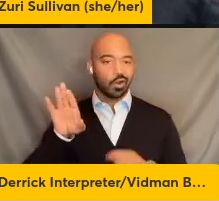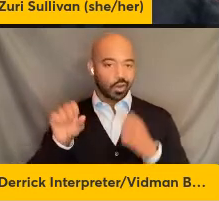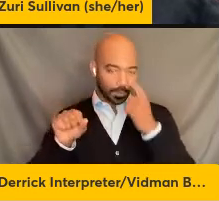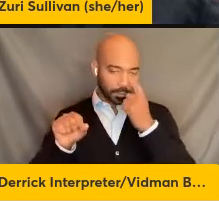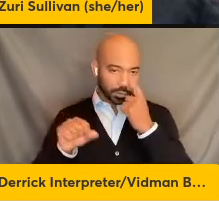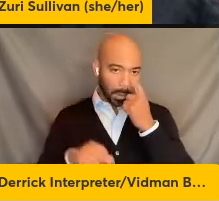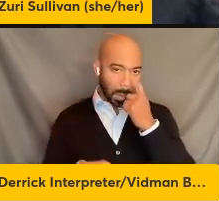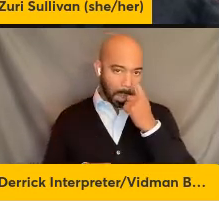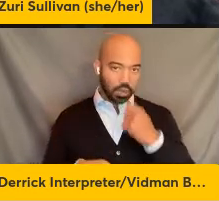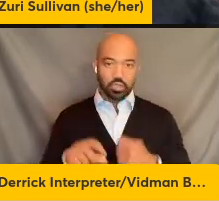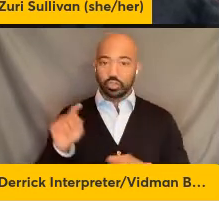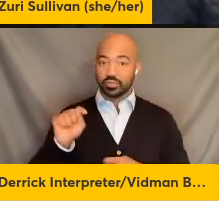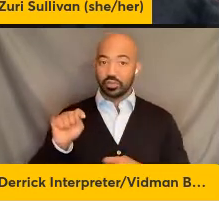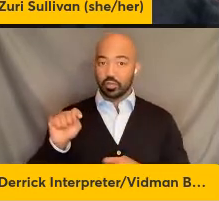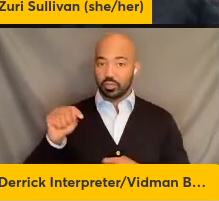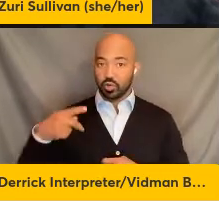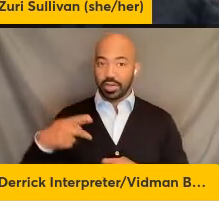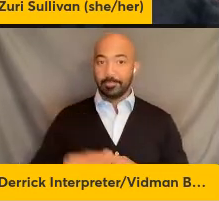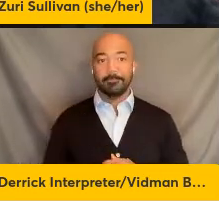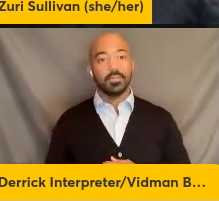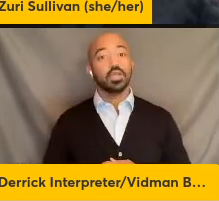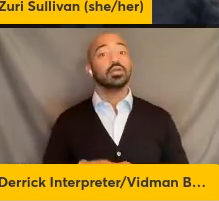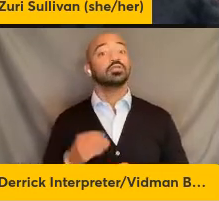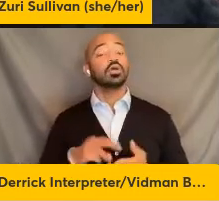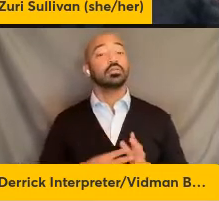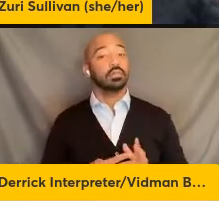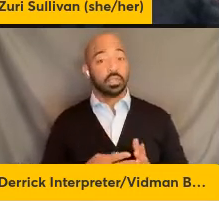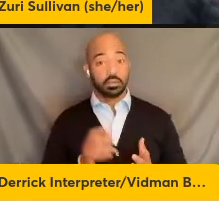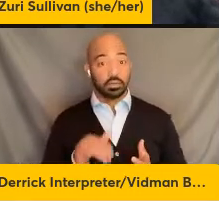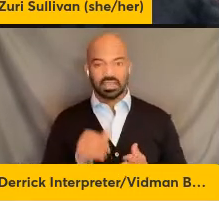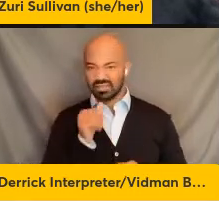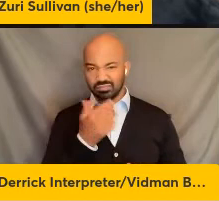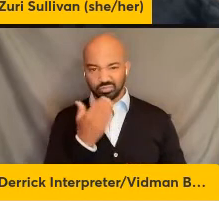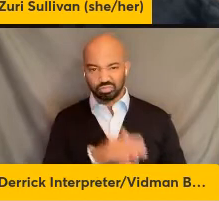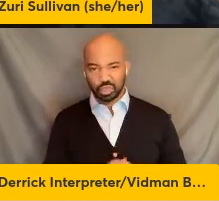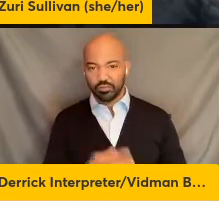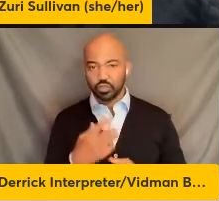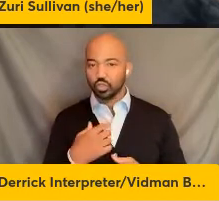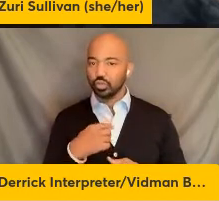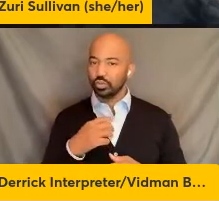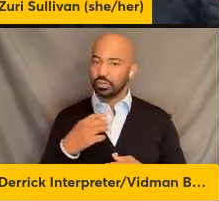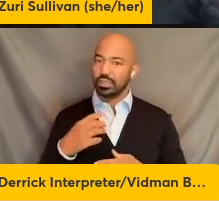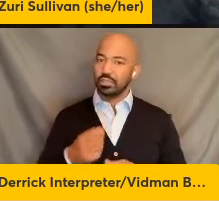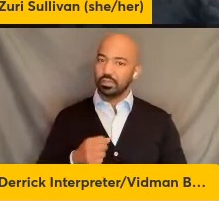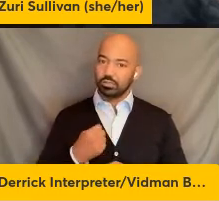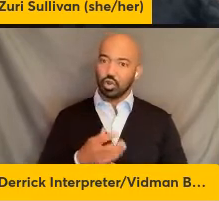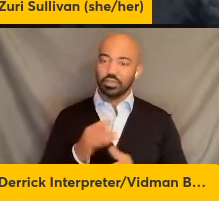indicated that direct epithelial sensing was insufficient to induce this program and that other cells might be involved